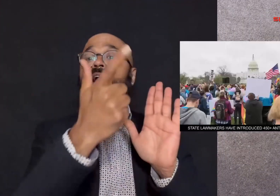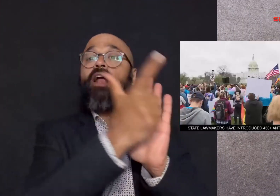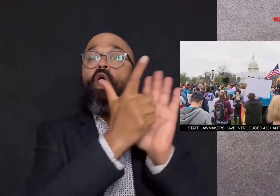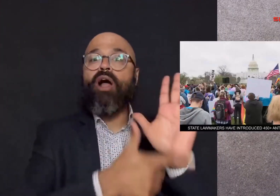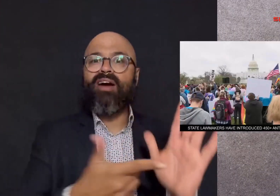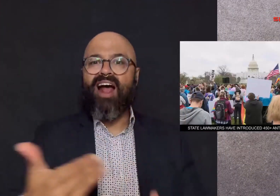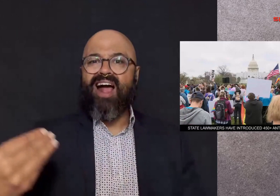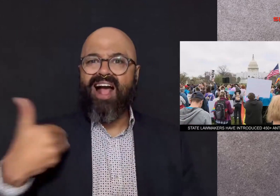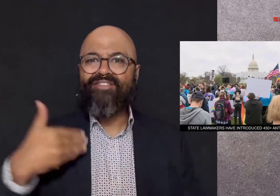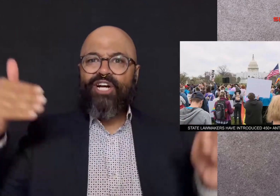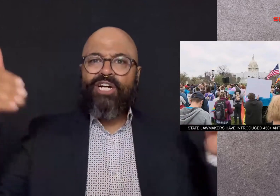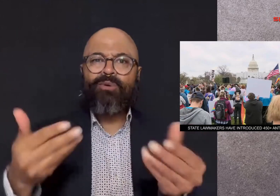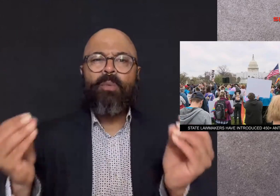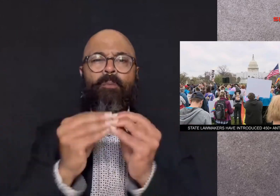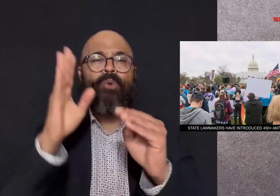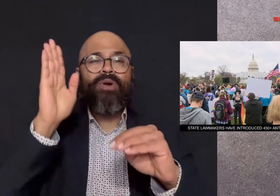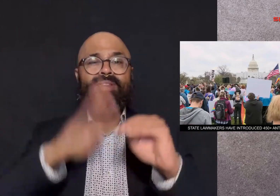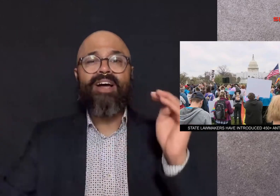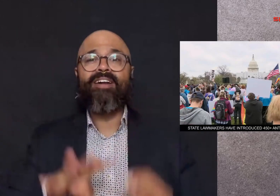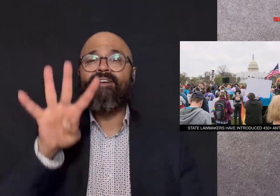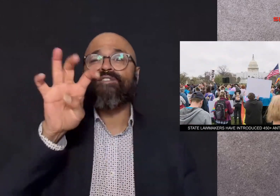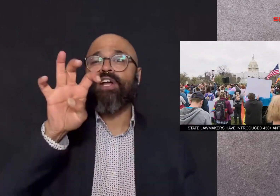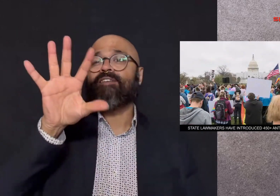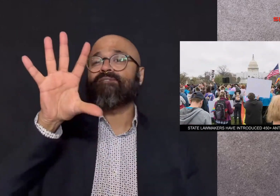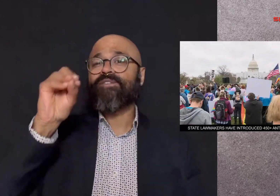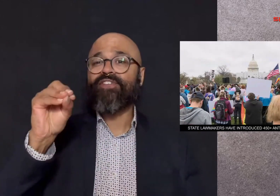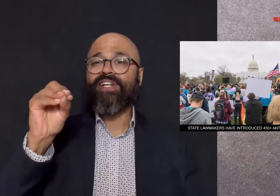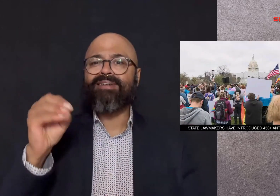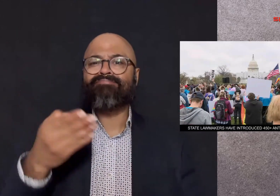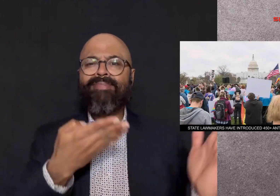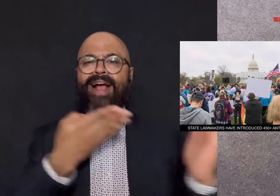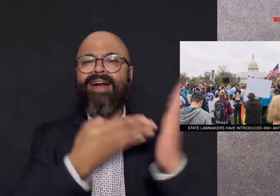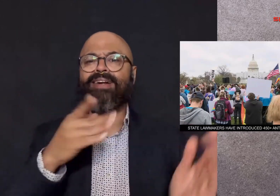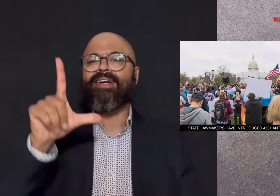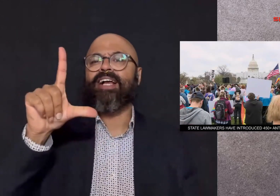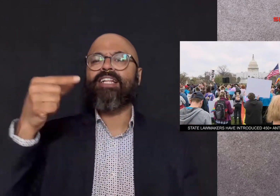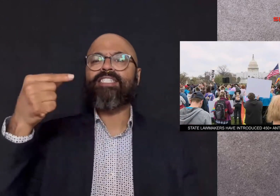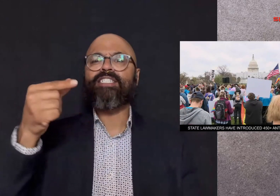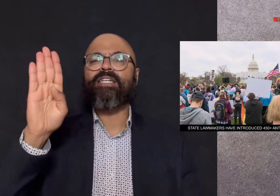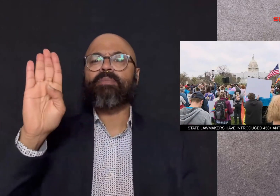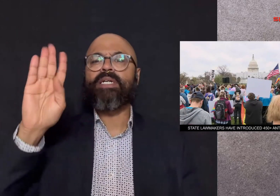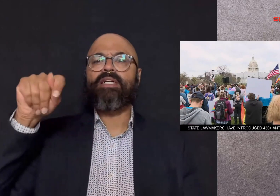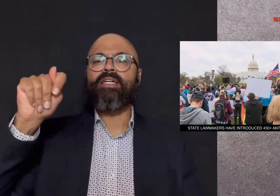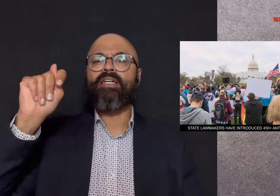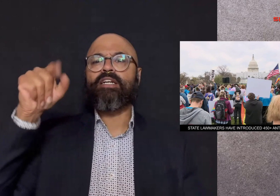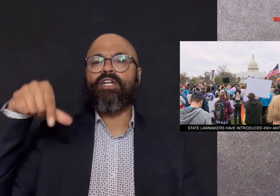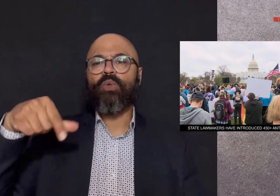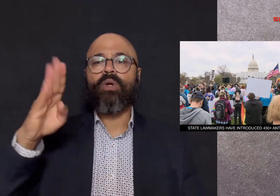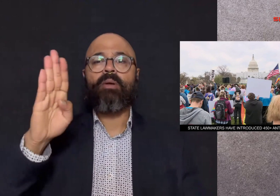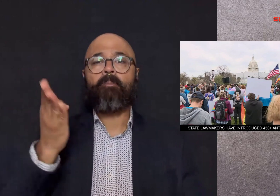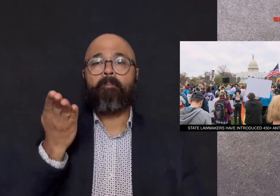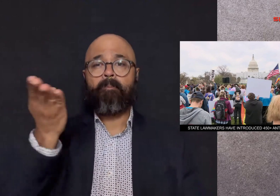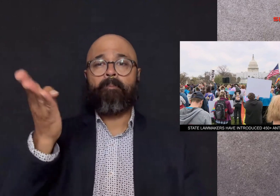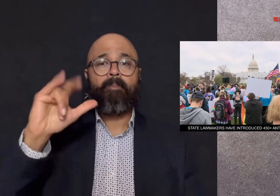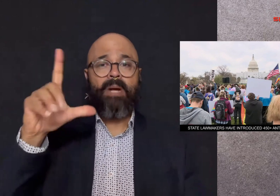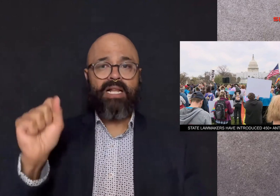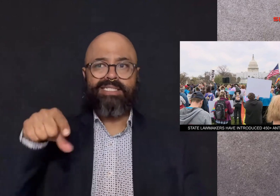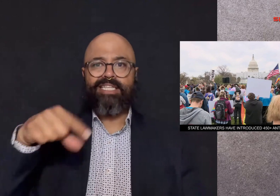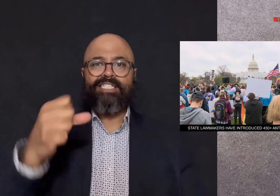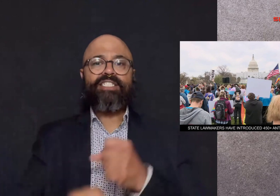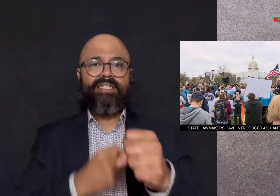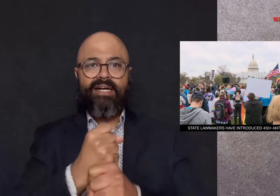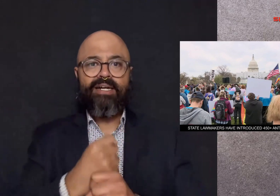new analysis from the ACLU shows state lawmakers have introduced more than 450 anti-LGBTQ bills